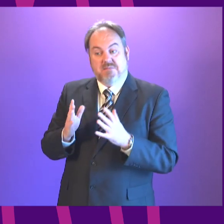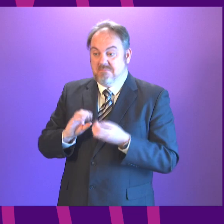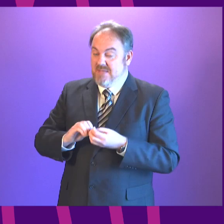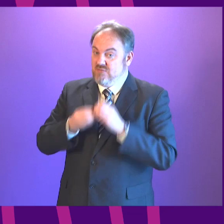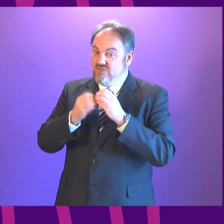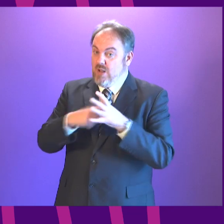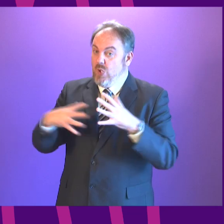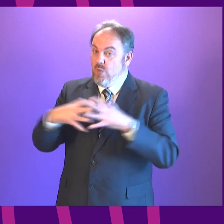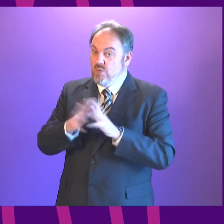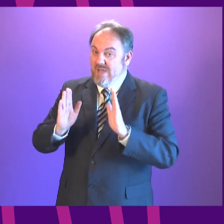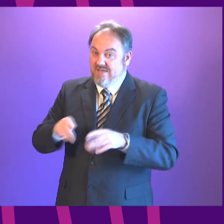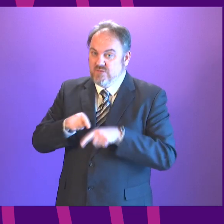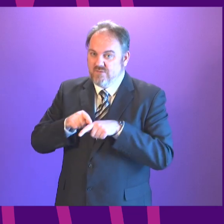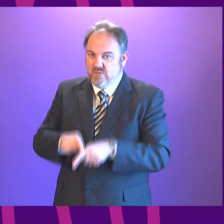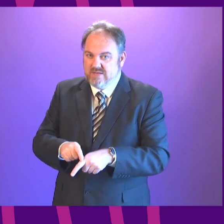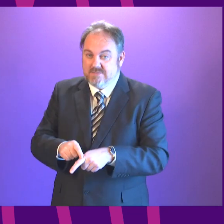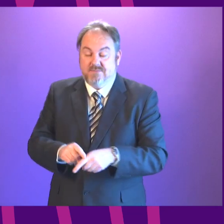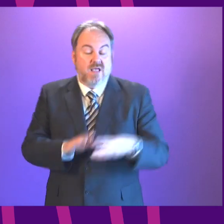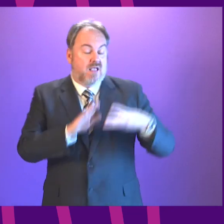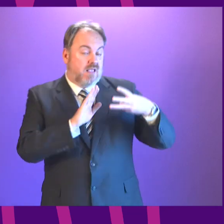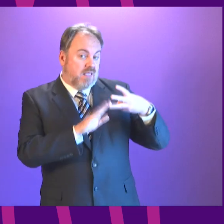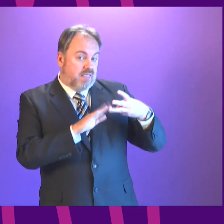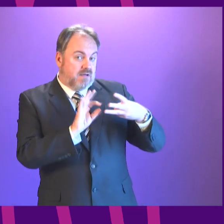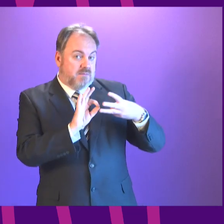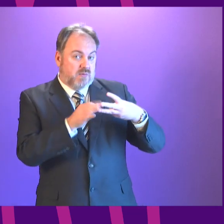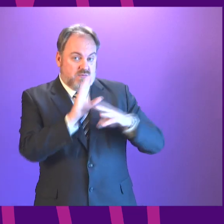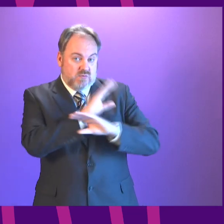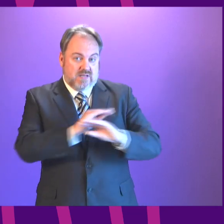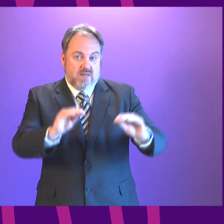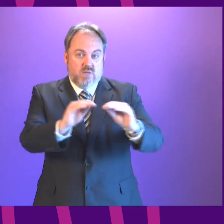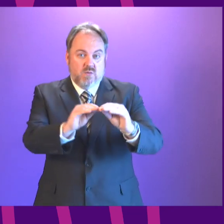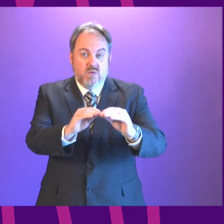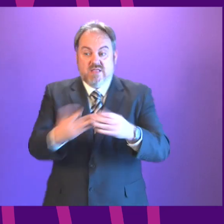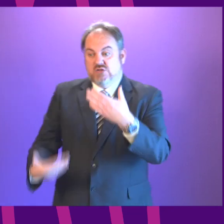Thirdly and more generally, as more evidence of the impact of the new strain becomes available,